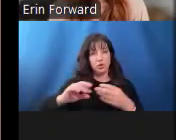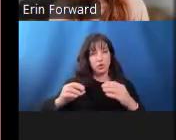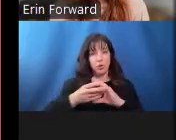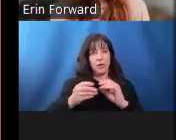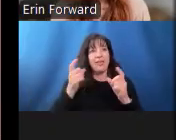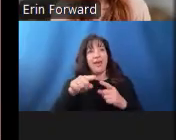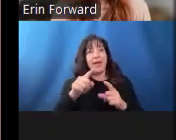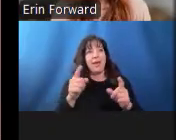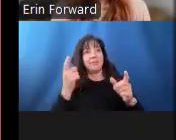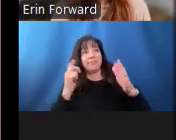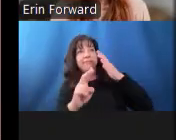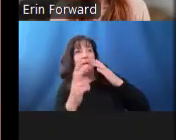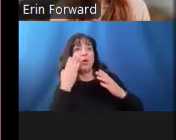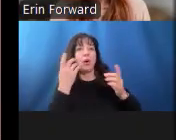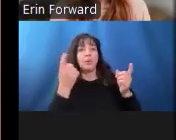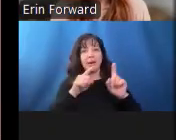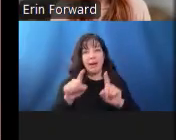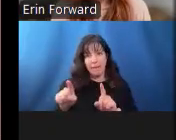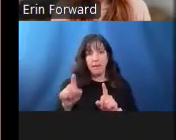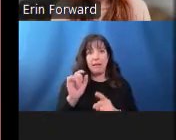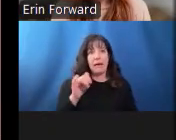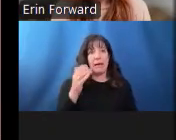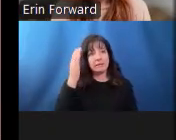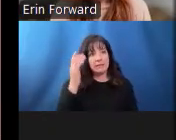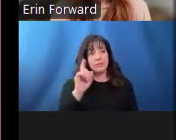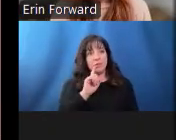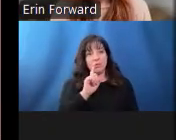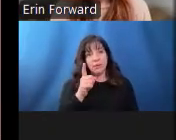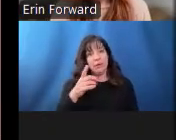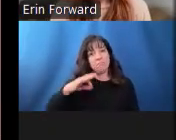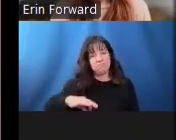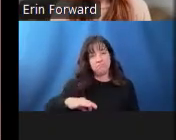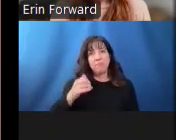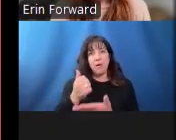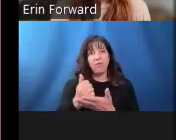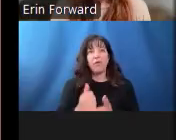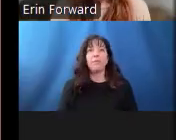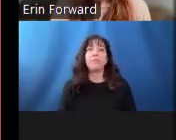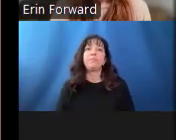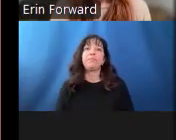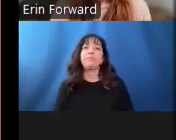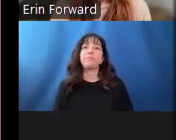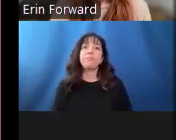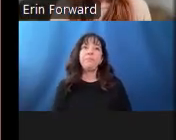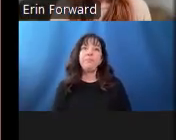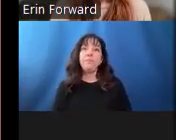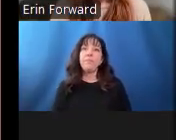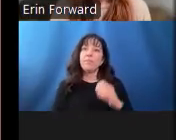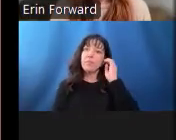happen. And that seemed to be really, really helpful. Like I